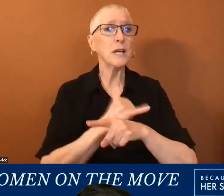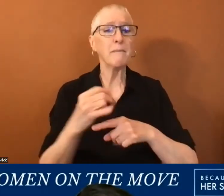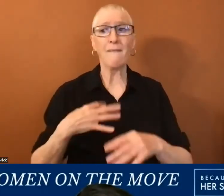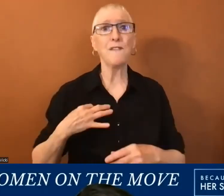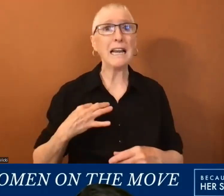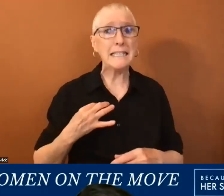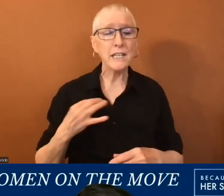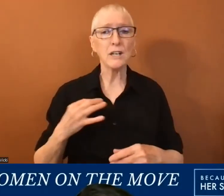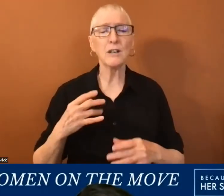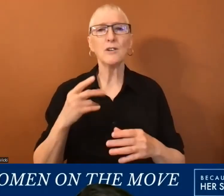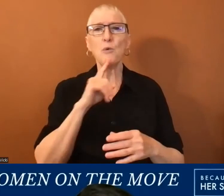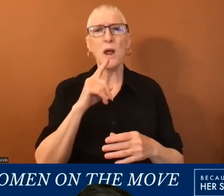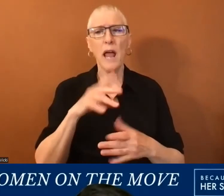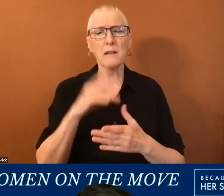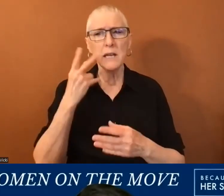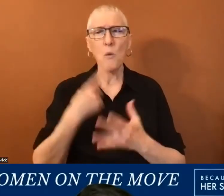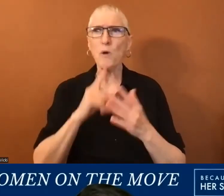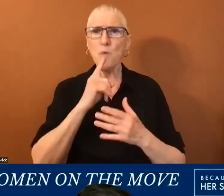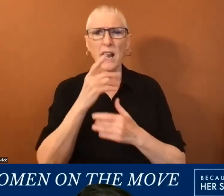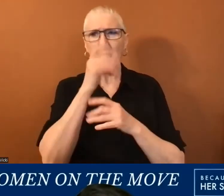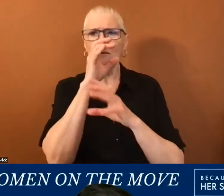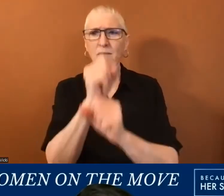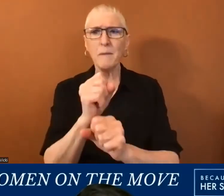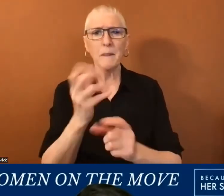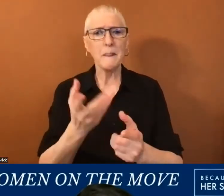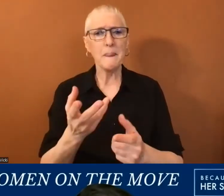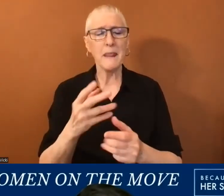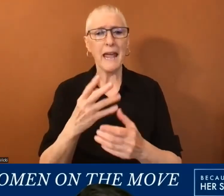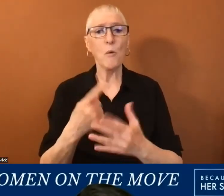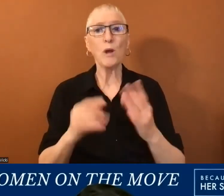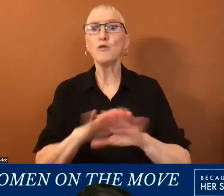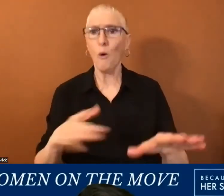are really interested in and also importantly what you do not like in a particular position.